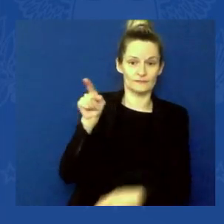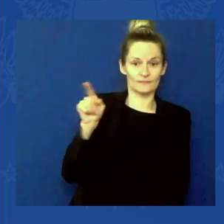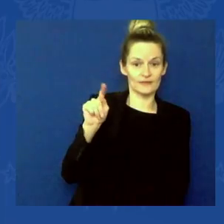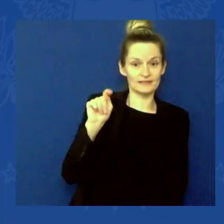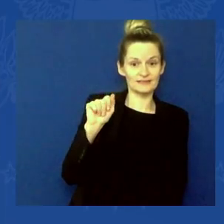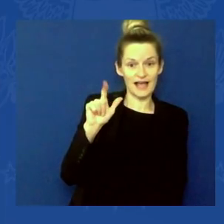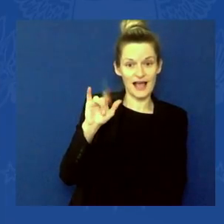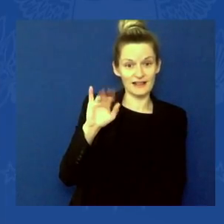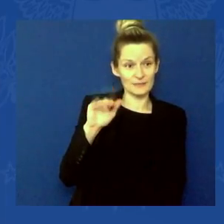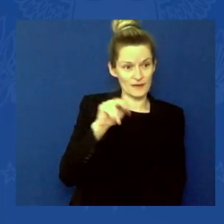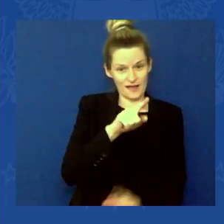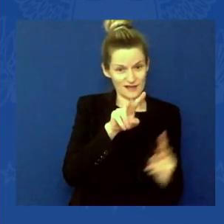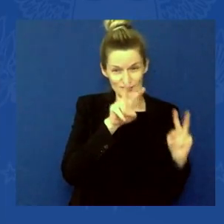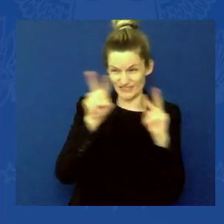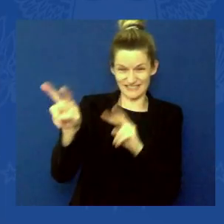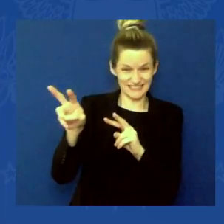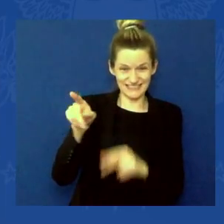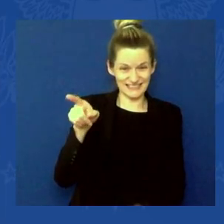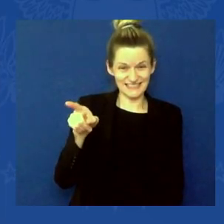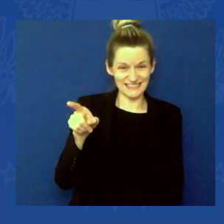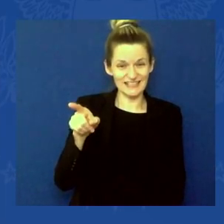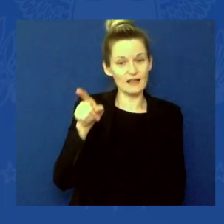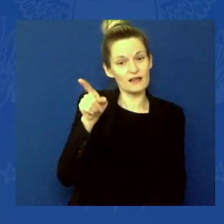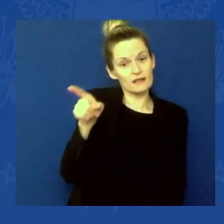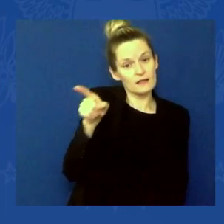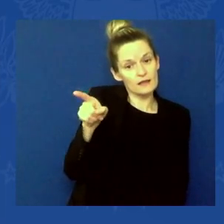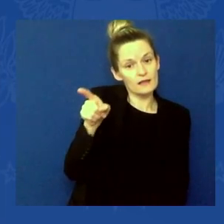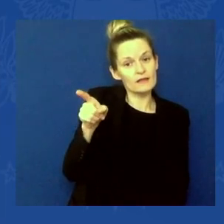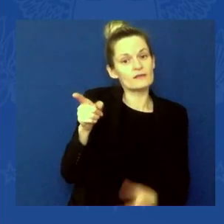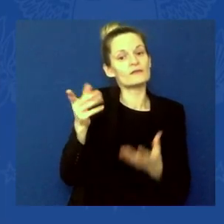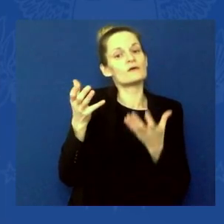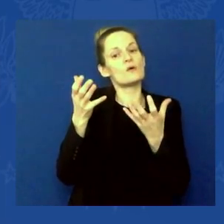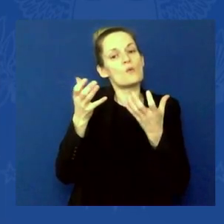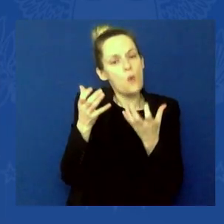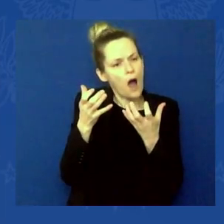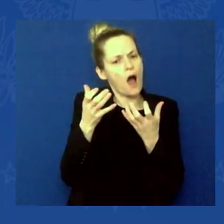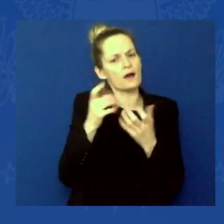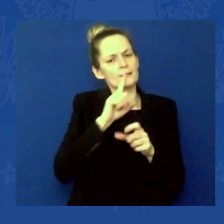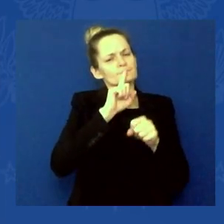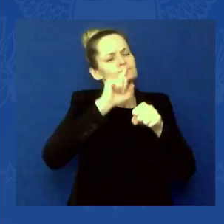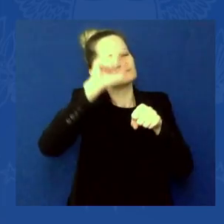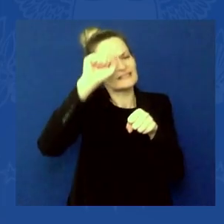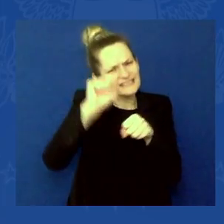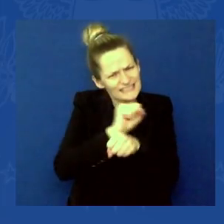They're seeking legitimacy to determine whether or not they will be recognized by other countries.